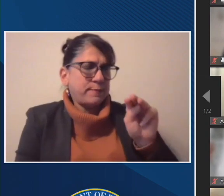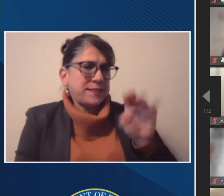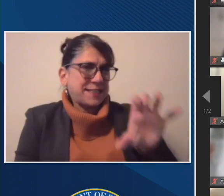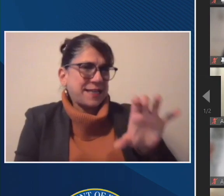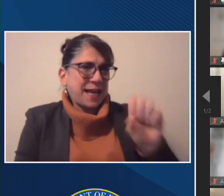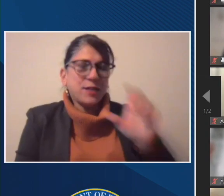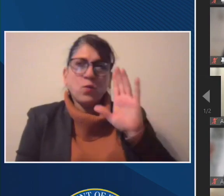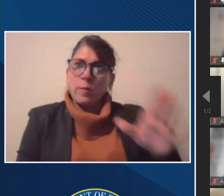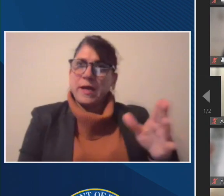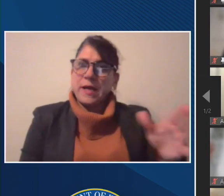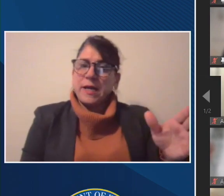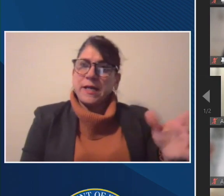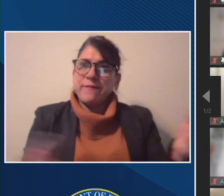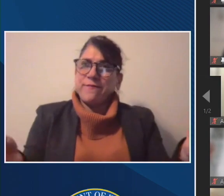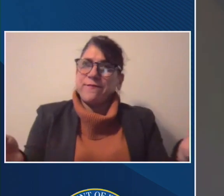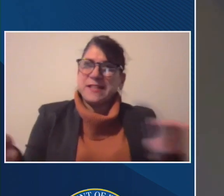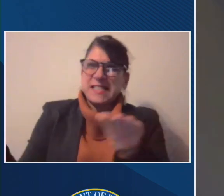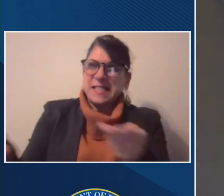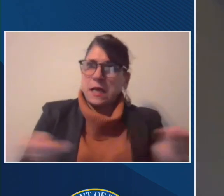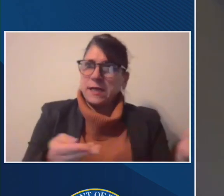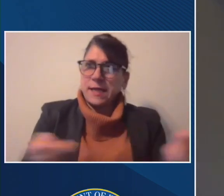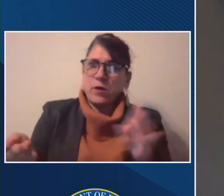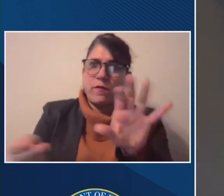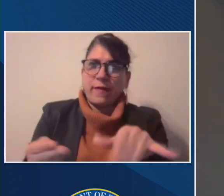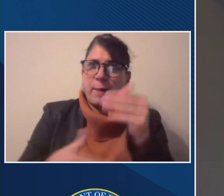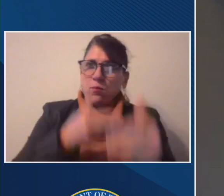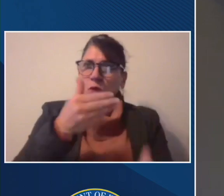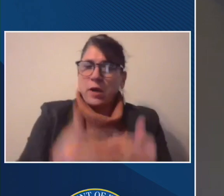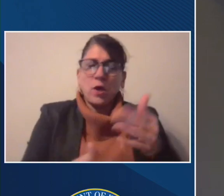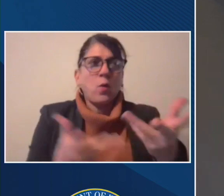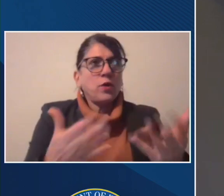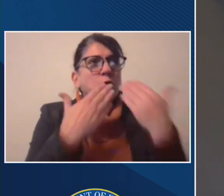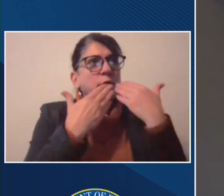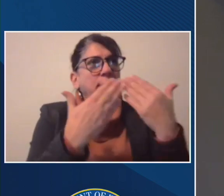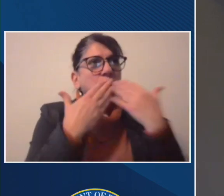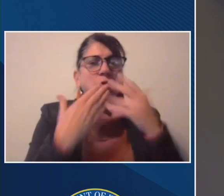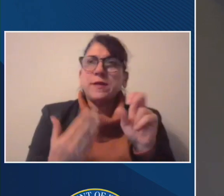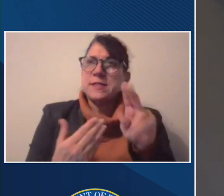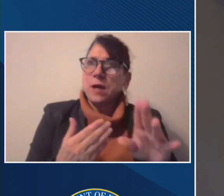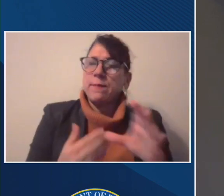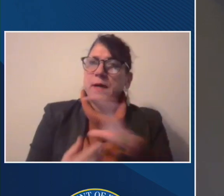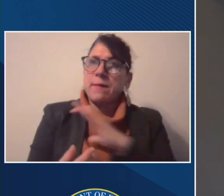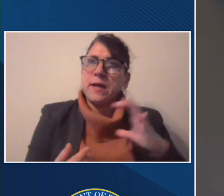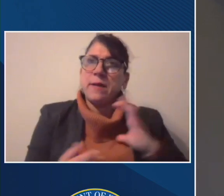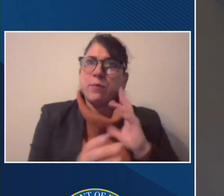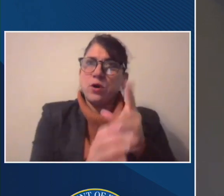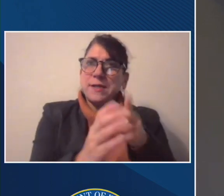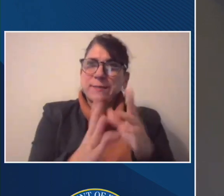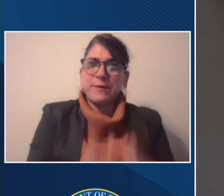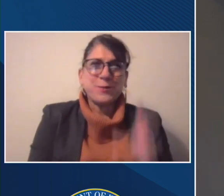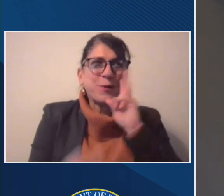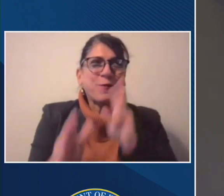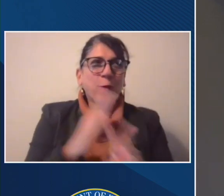process. We want to give a big thank you to the subcommittee participants, and we look forward to working with you.